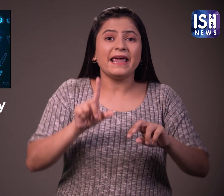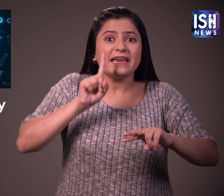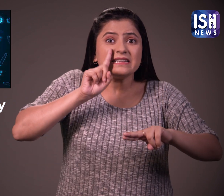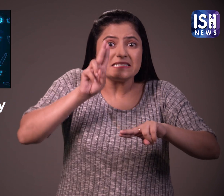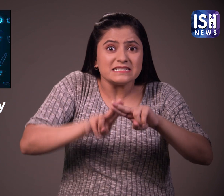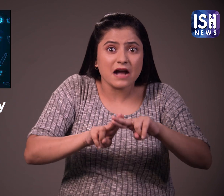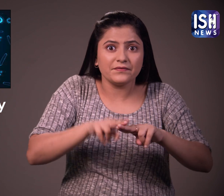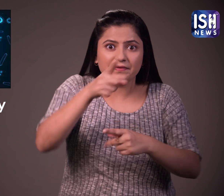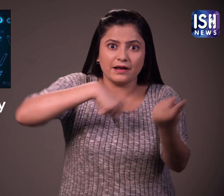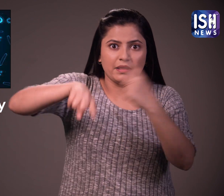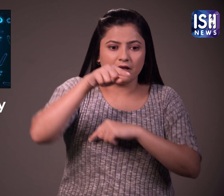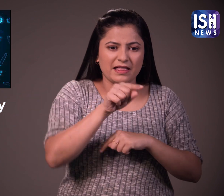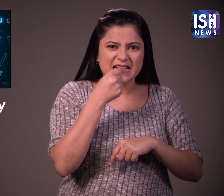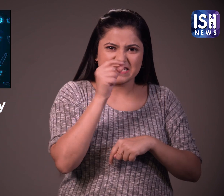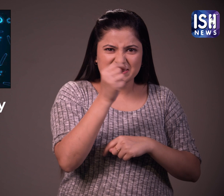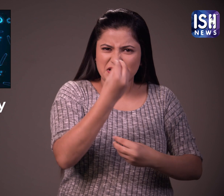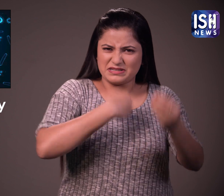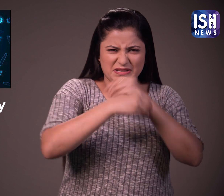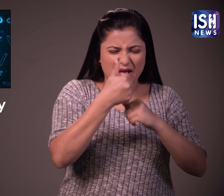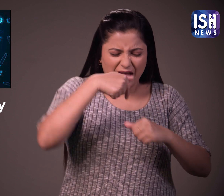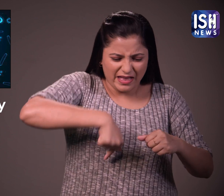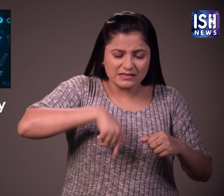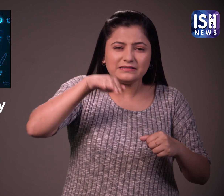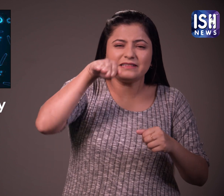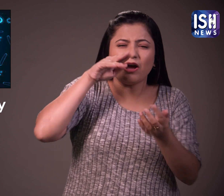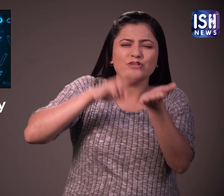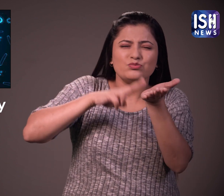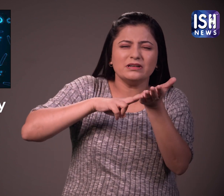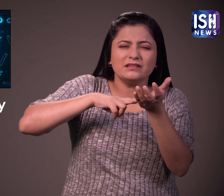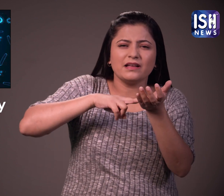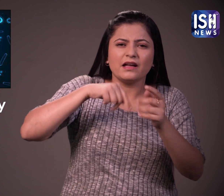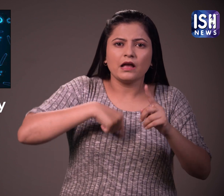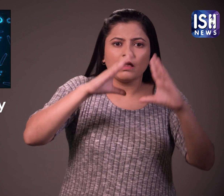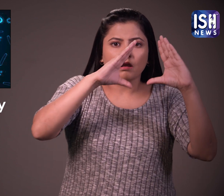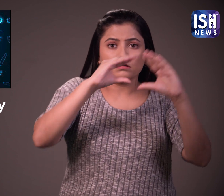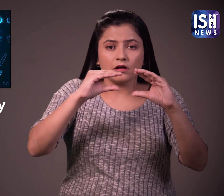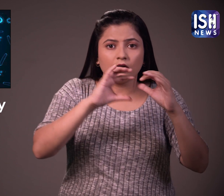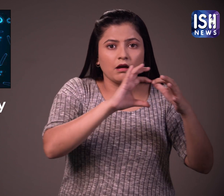If the level of zinc in the body is low,